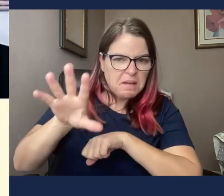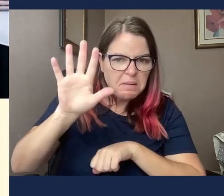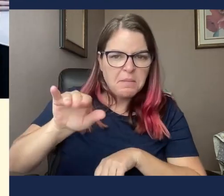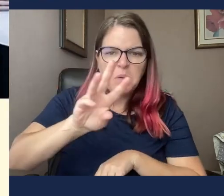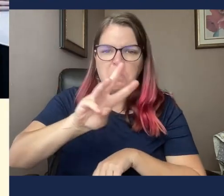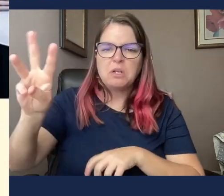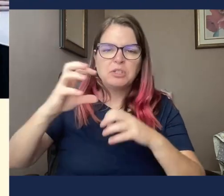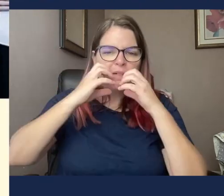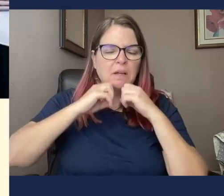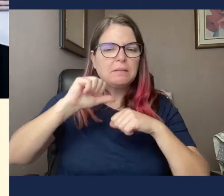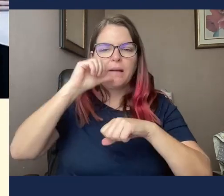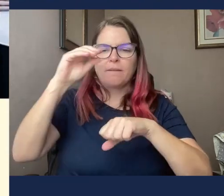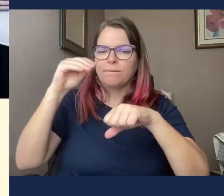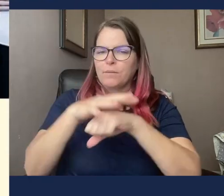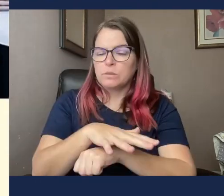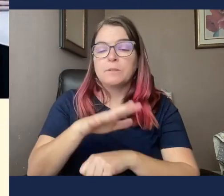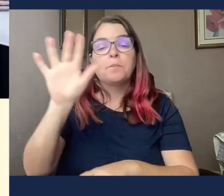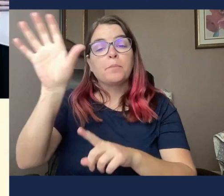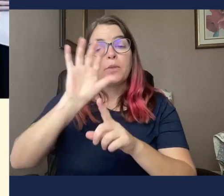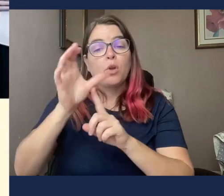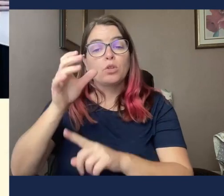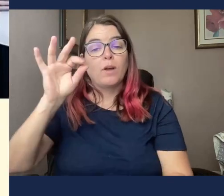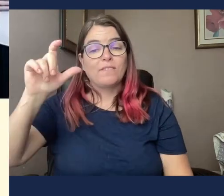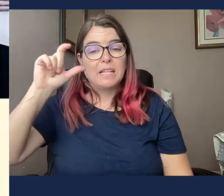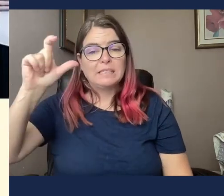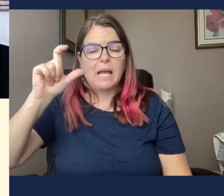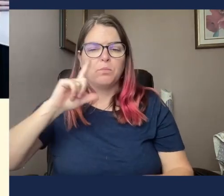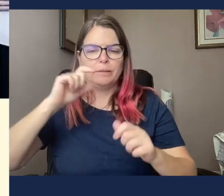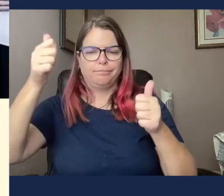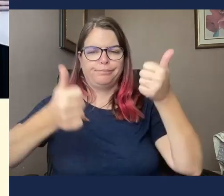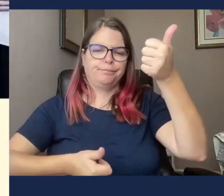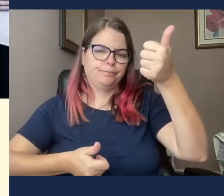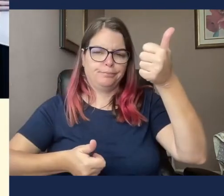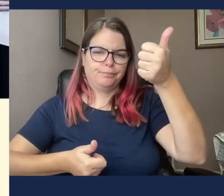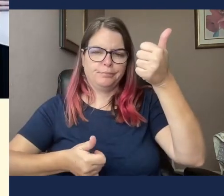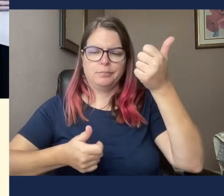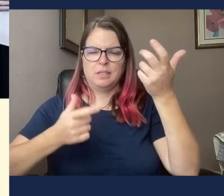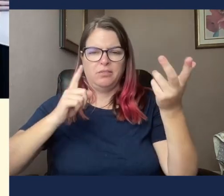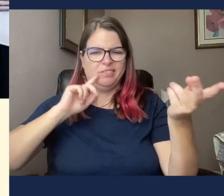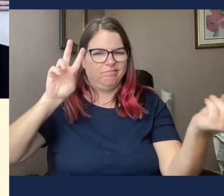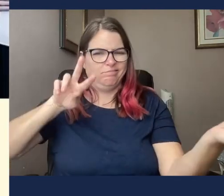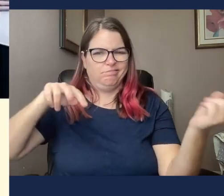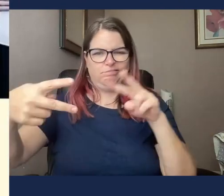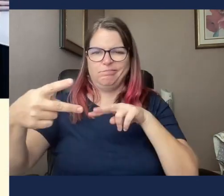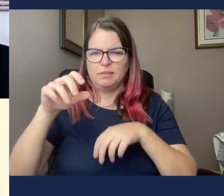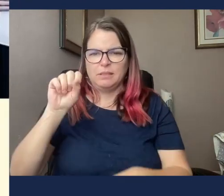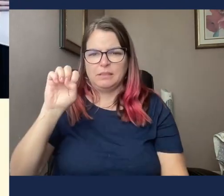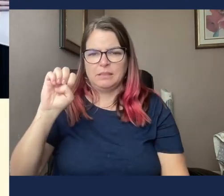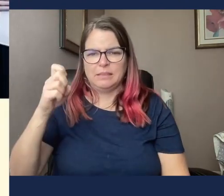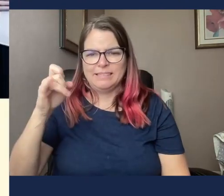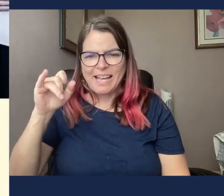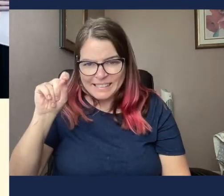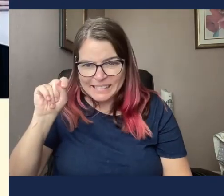portray Islam and Muslims in society not only in the United States but also around the